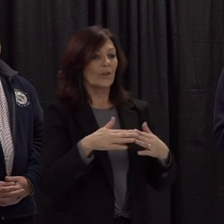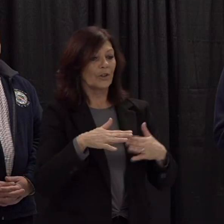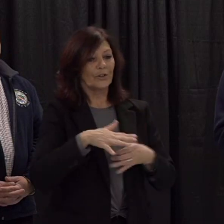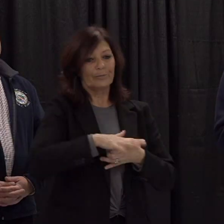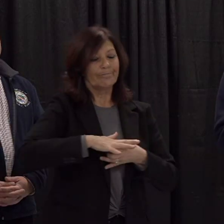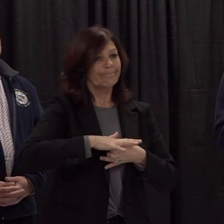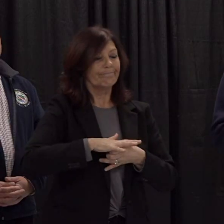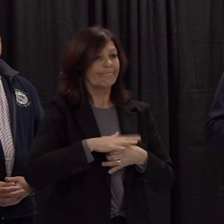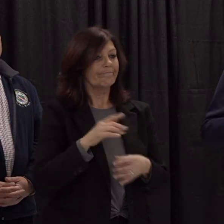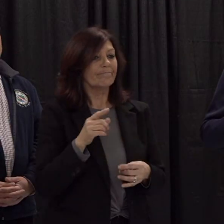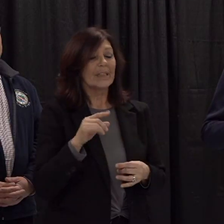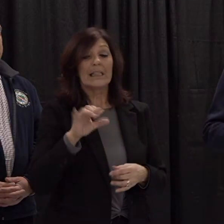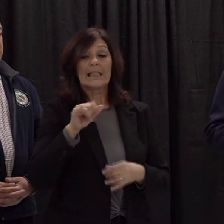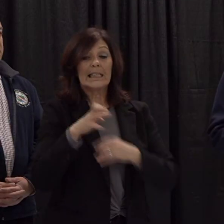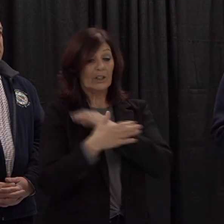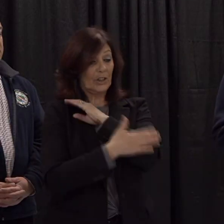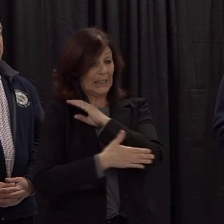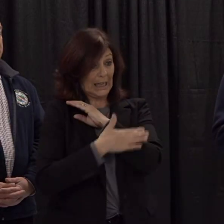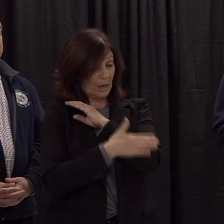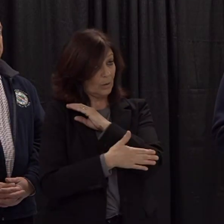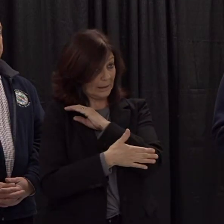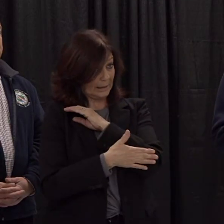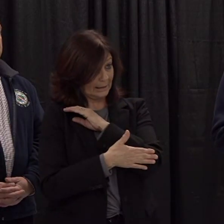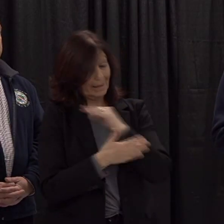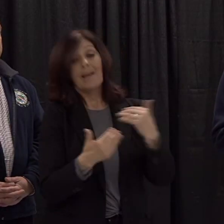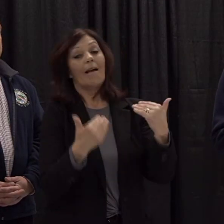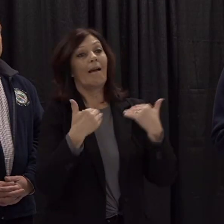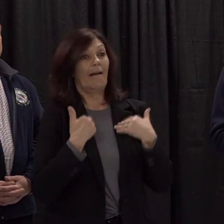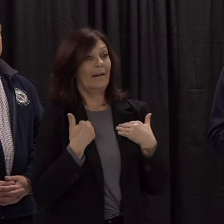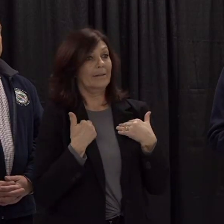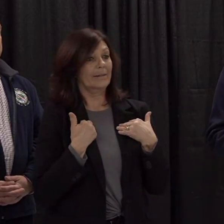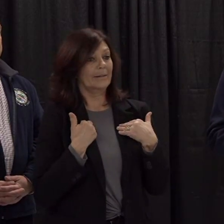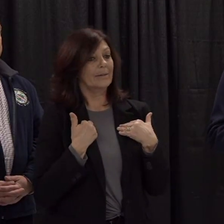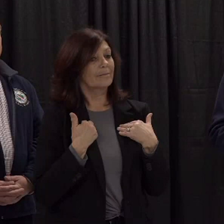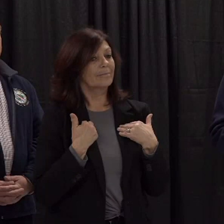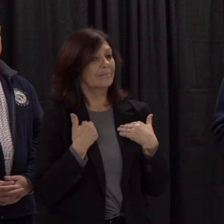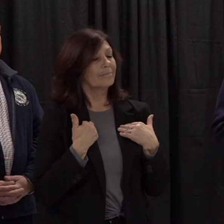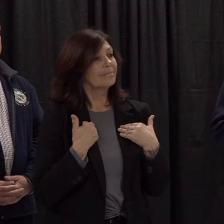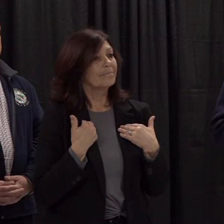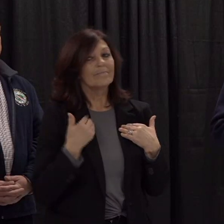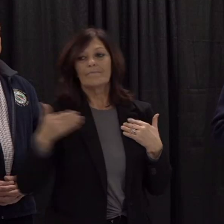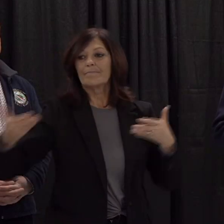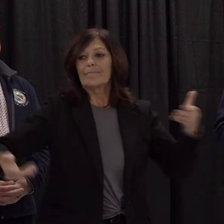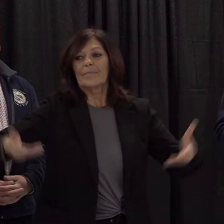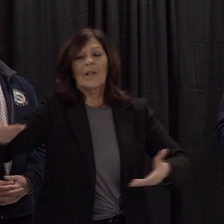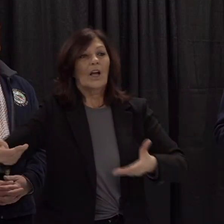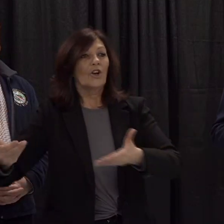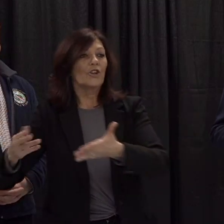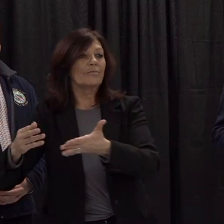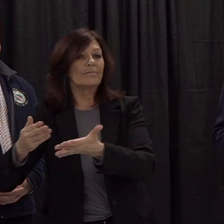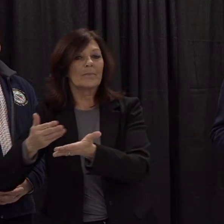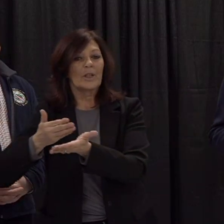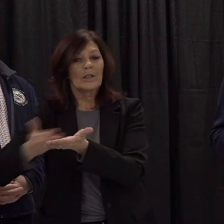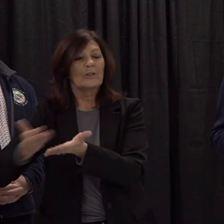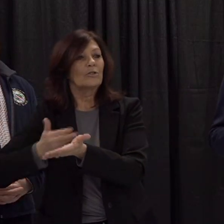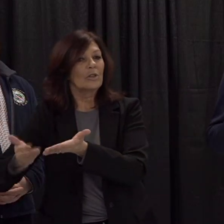Erie County, as the Commissioner noted, has. Engaged quite a number of contractors to provide high lifts,